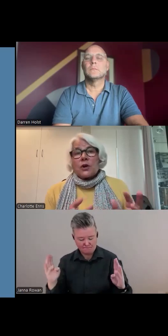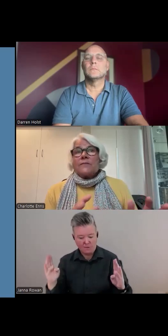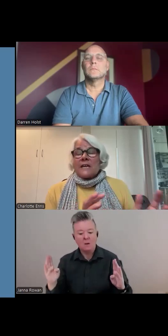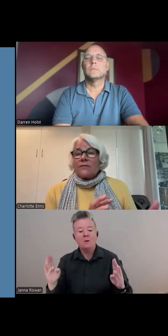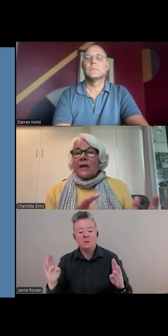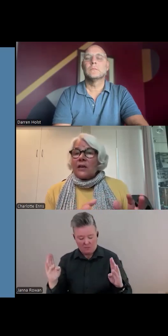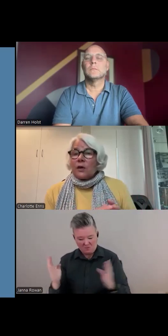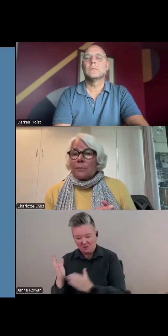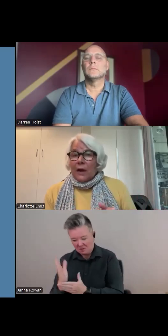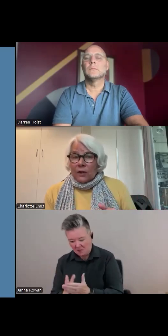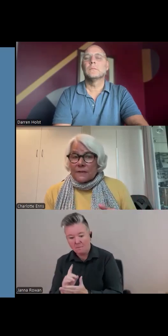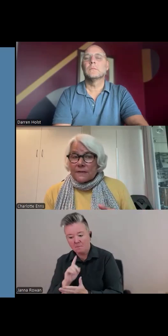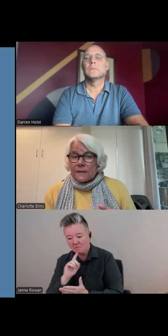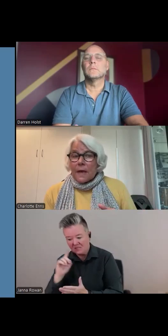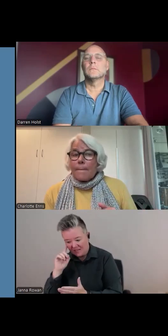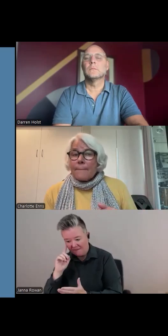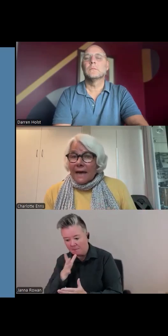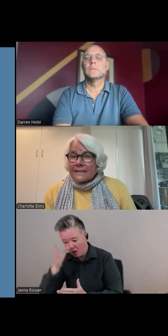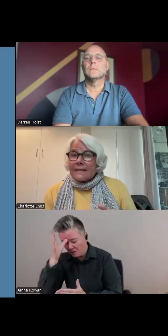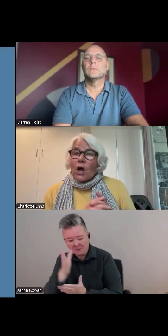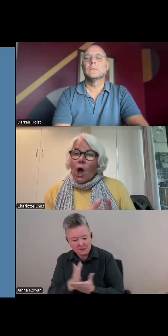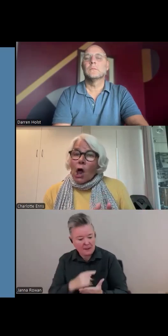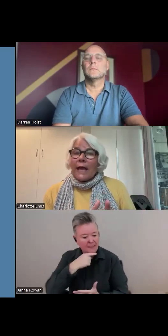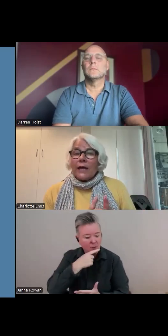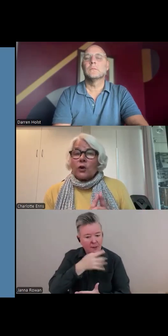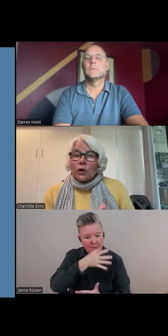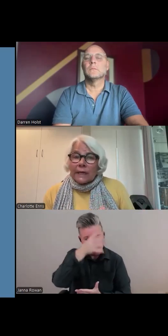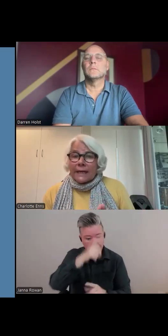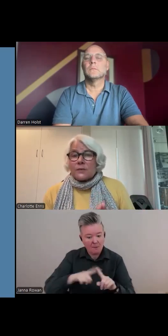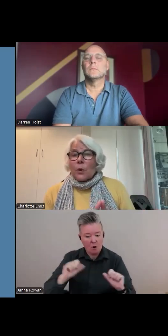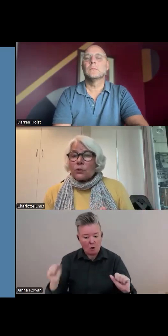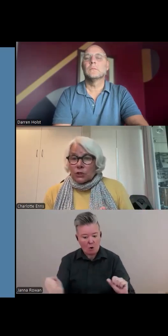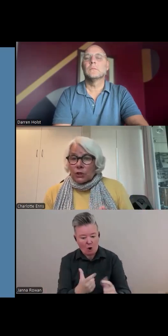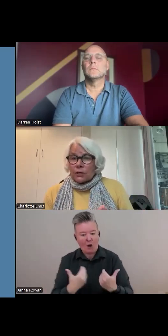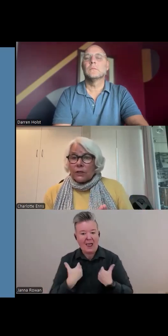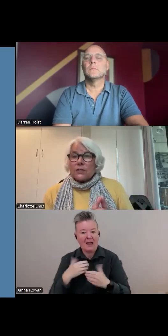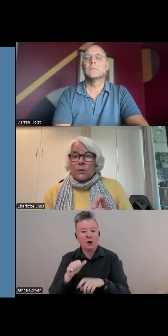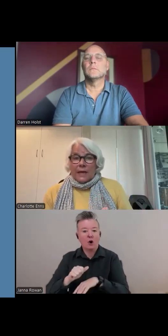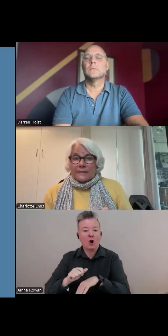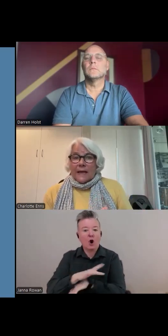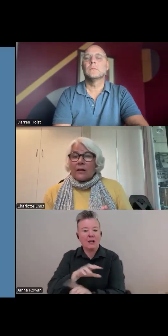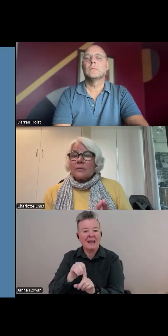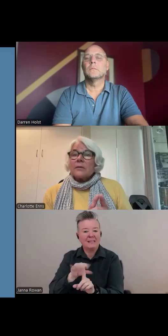deaf and hearing parents, but they all had early exposure to ASL